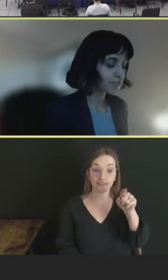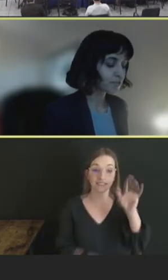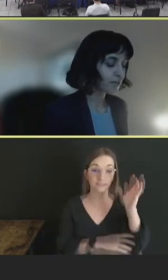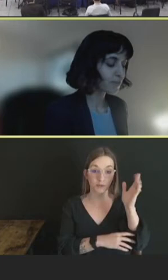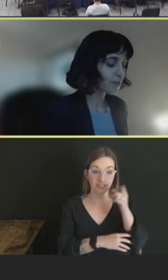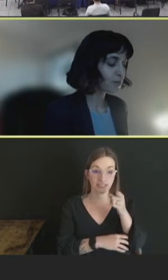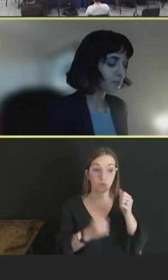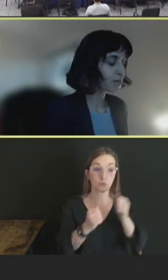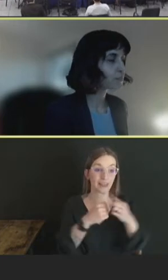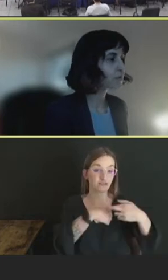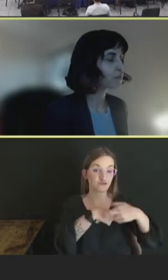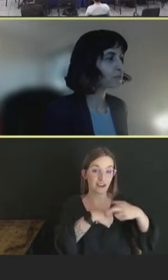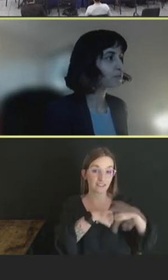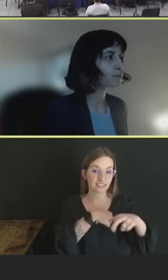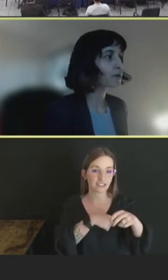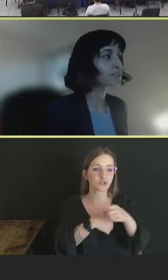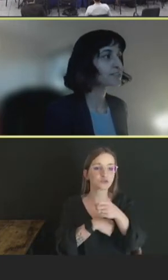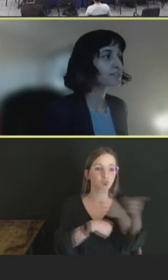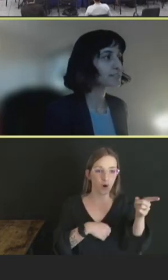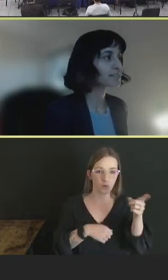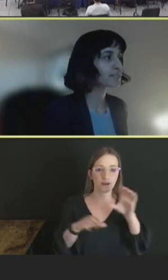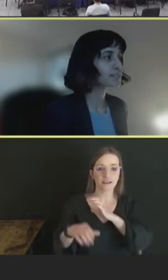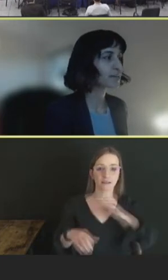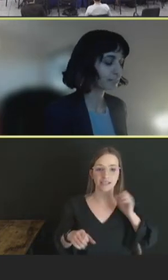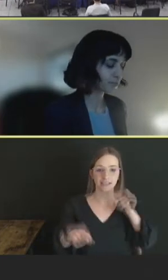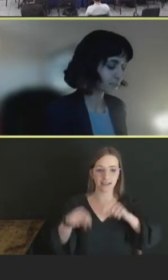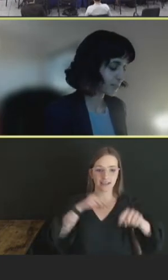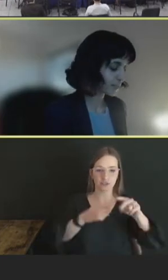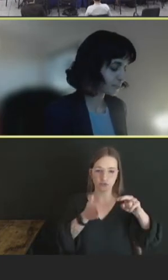so that the committee can review the references discussed at a later time.